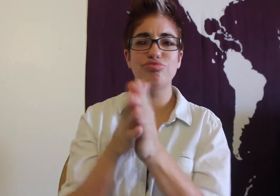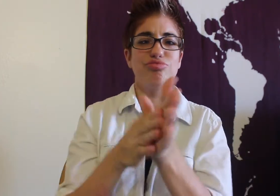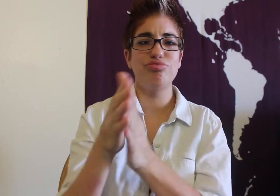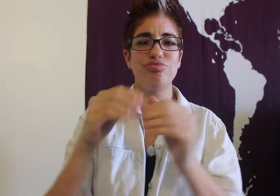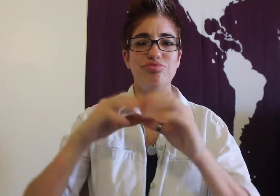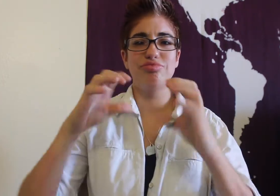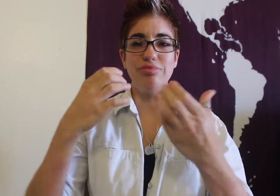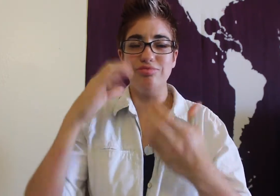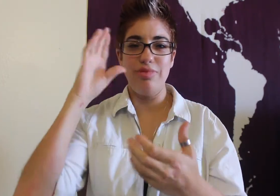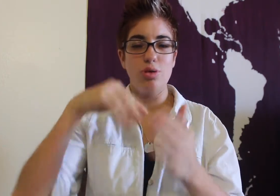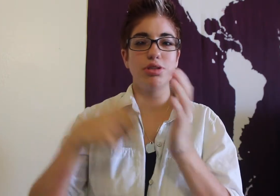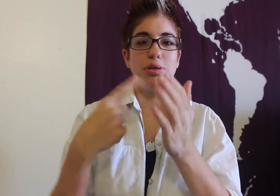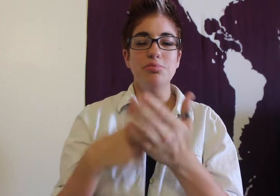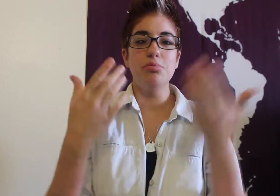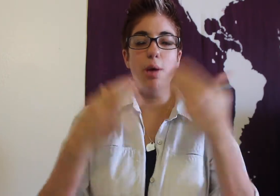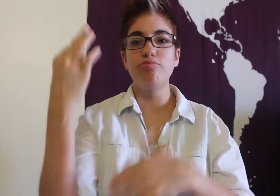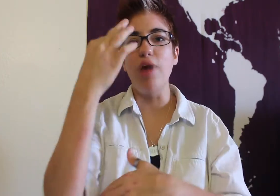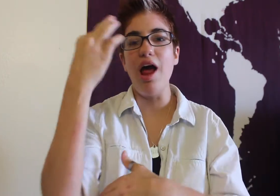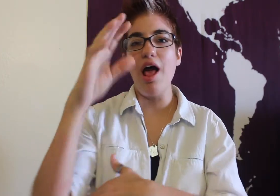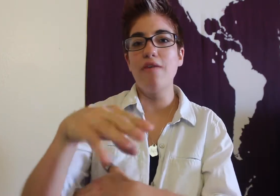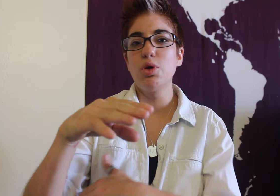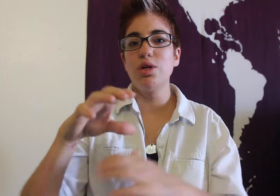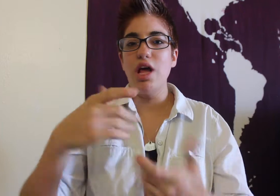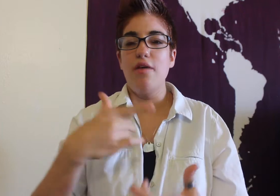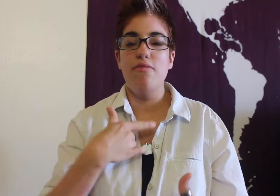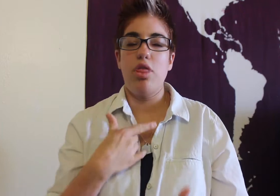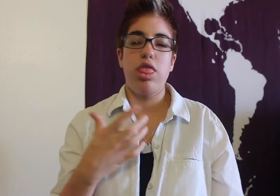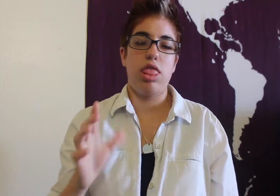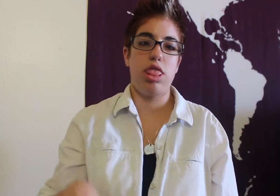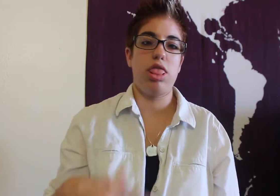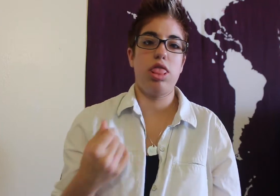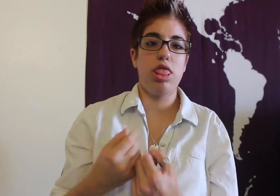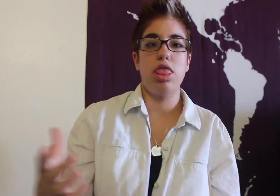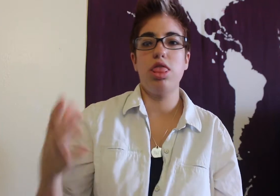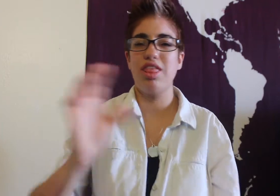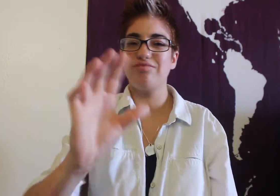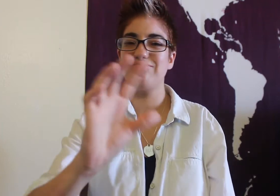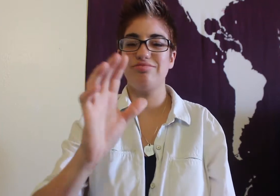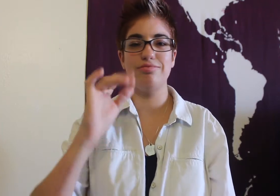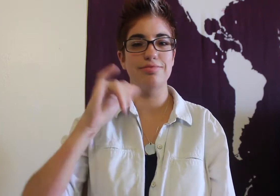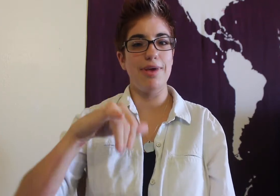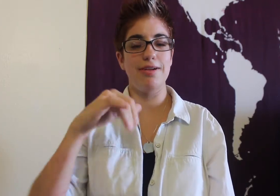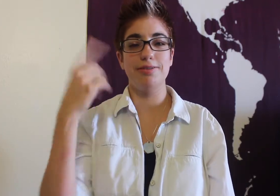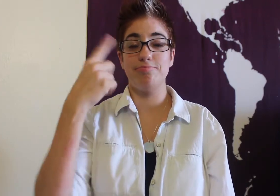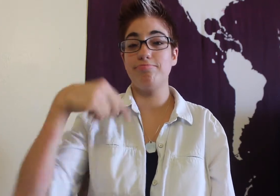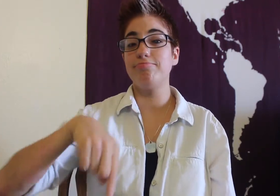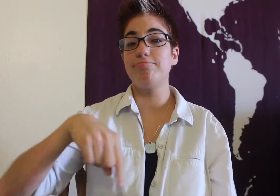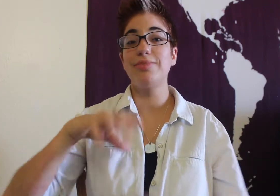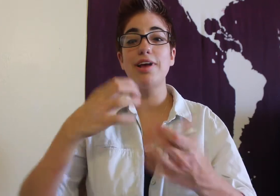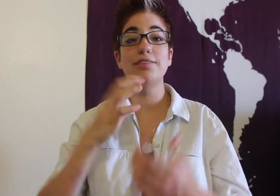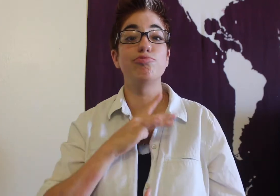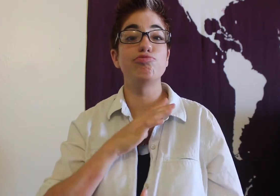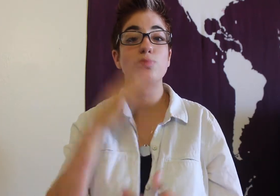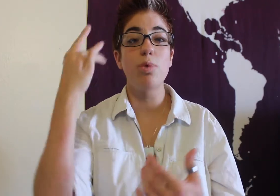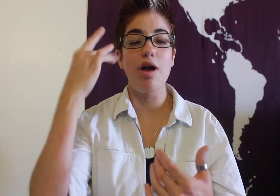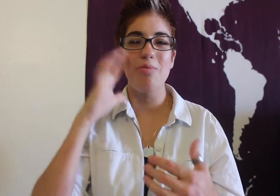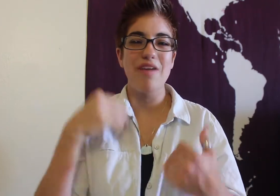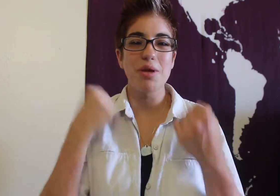I hope to see hands eager to sign, eyes peeled to learn everyday. I know some of you may already groan at the idea of having a class on Friday afternoons. But, hey This is a good kind of class to have.